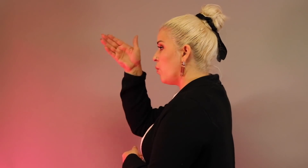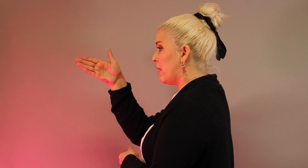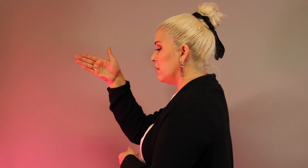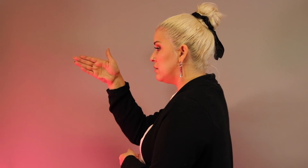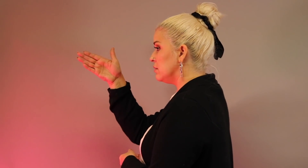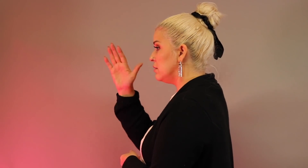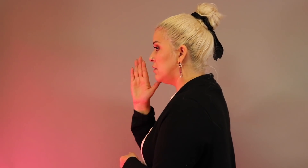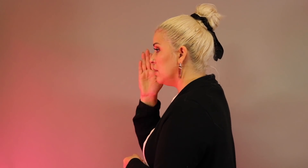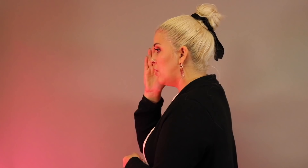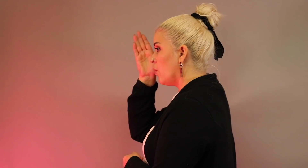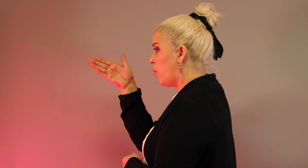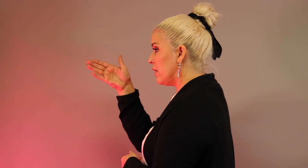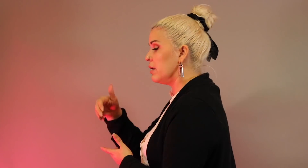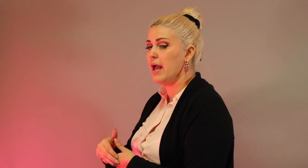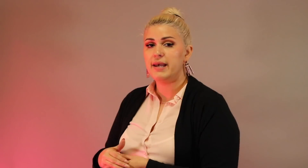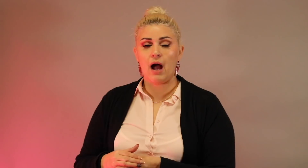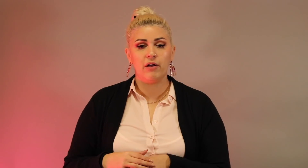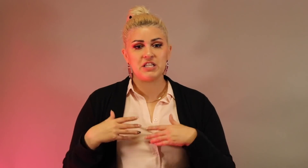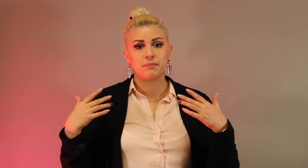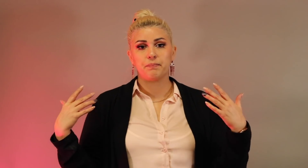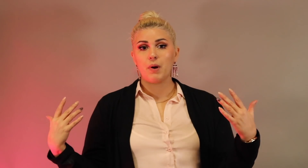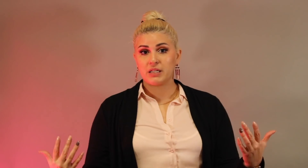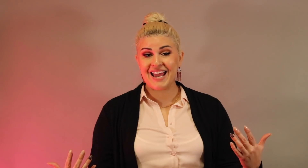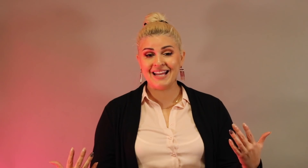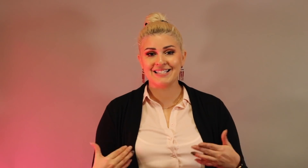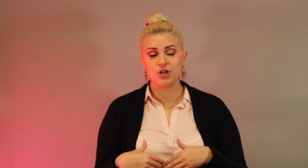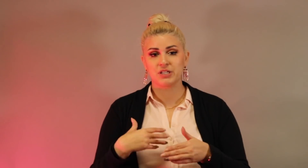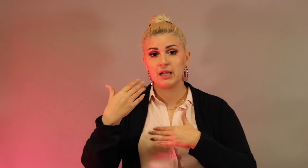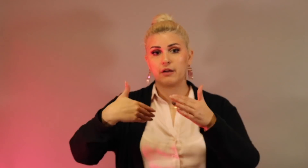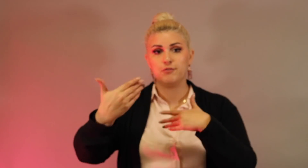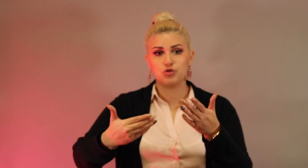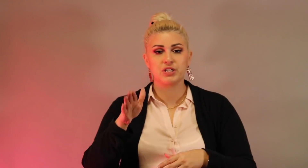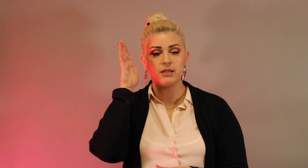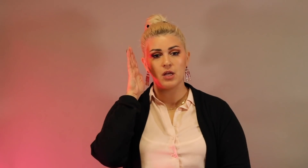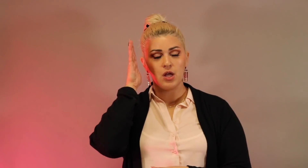Will, will. Now if it's a tense that you're saying like a future tense,